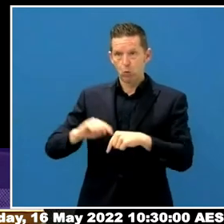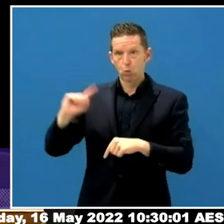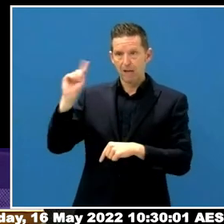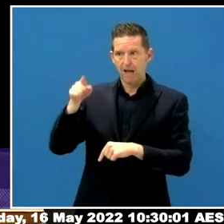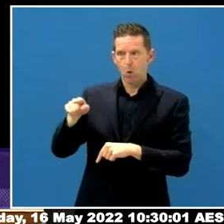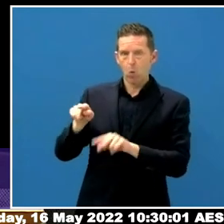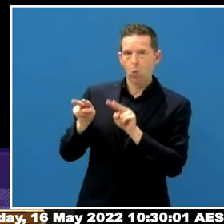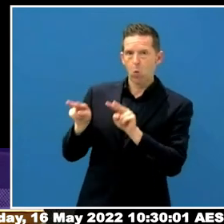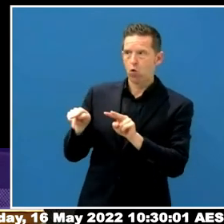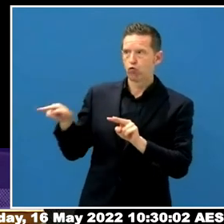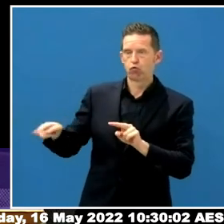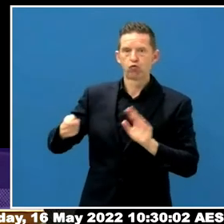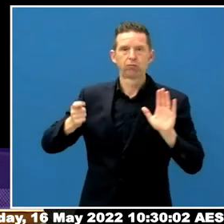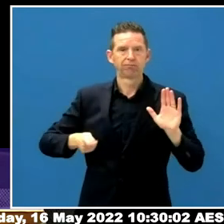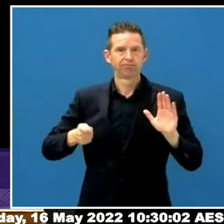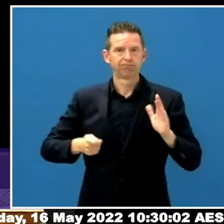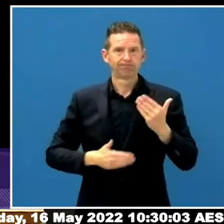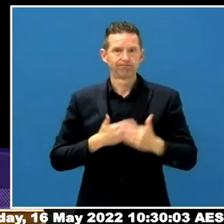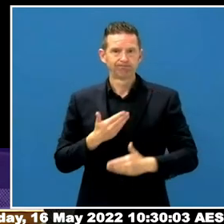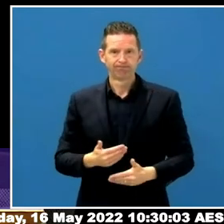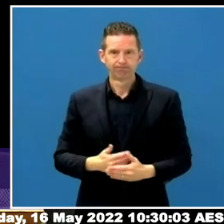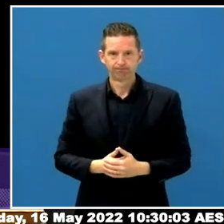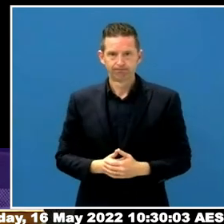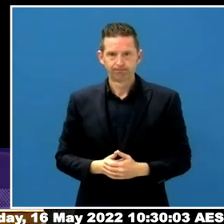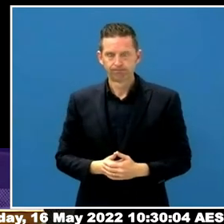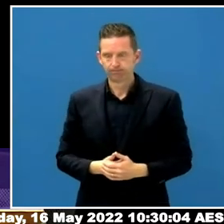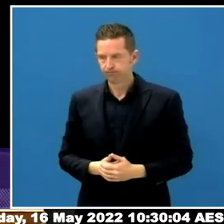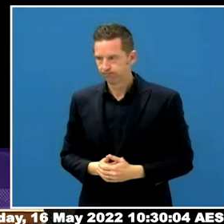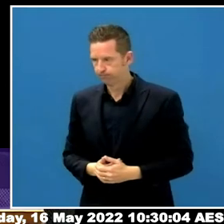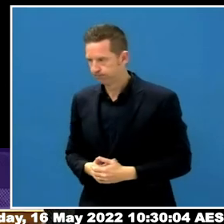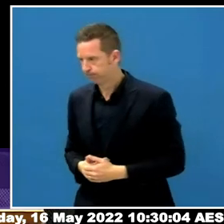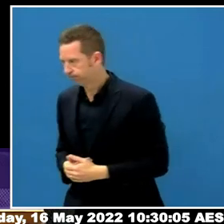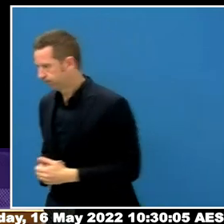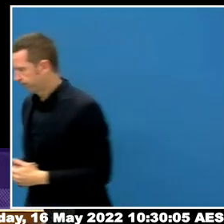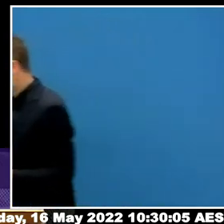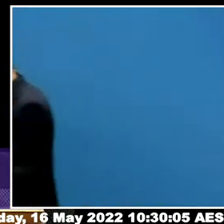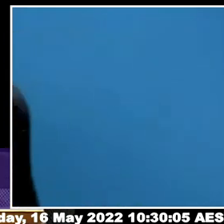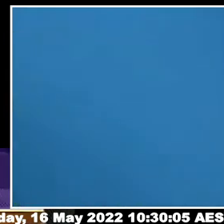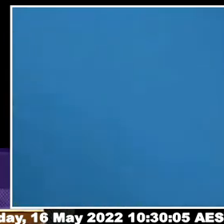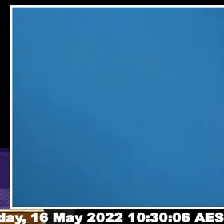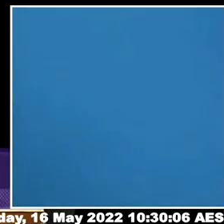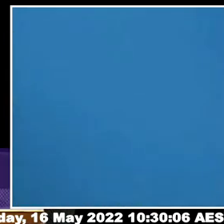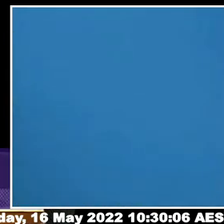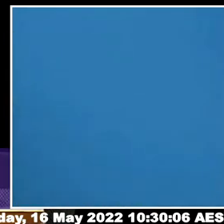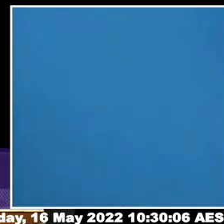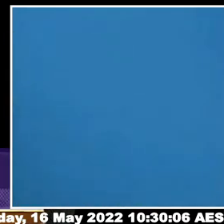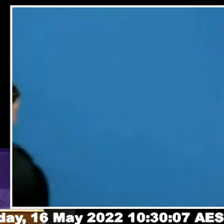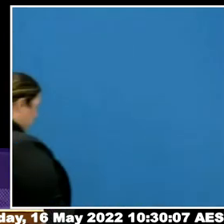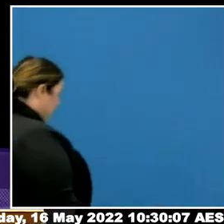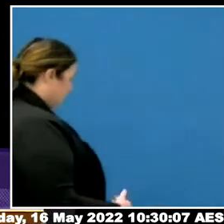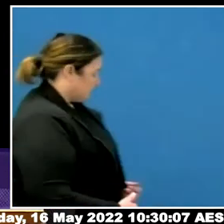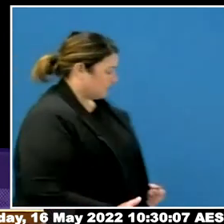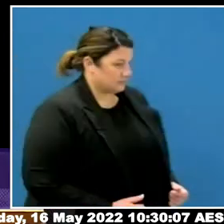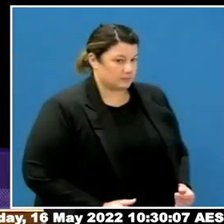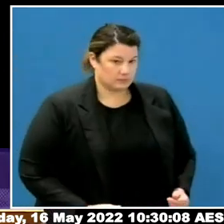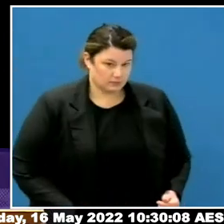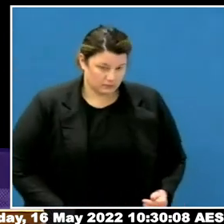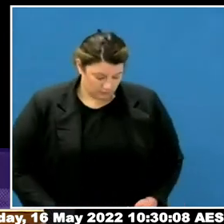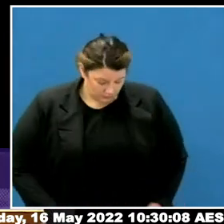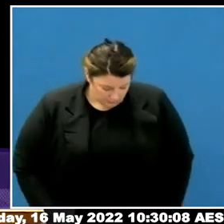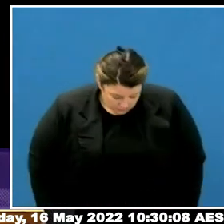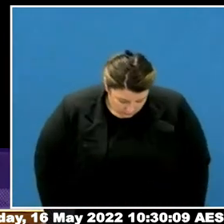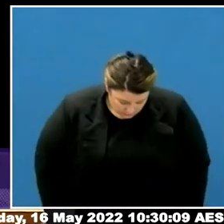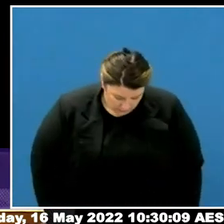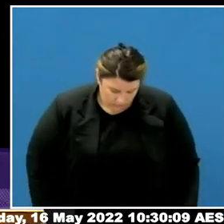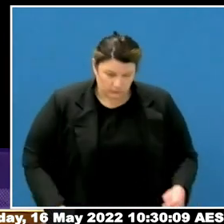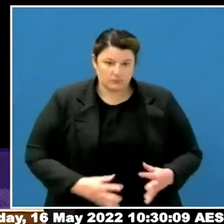proceedings. We understand that there is an ongoing inquiry into the causes of Ms Aprem's